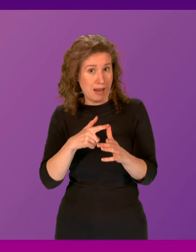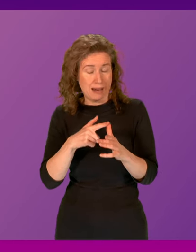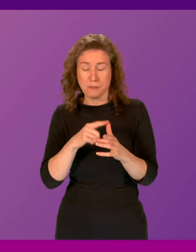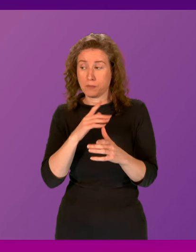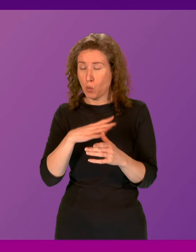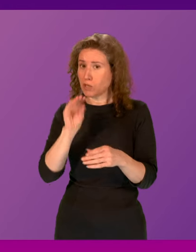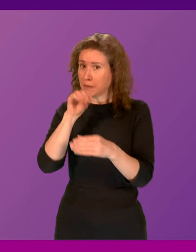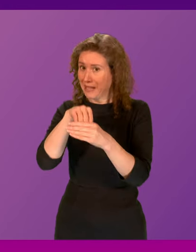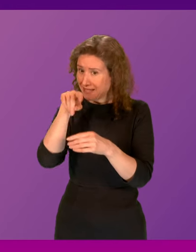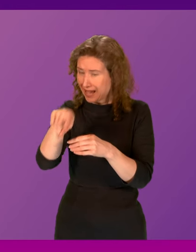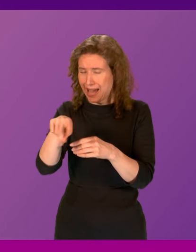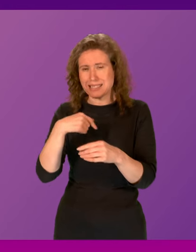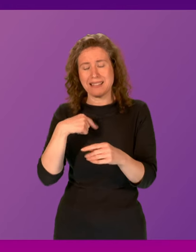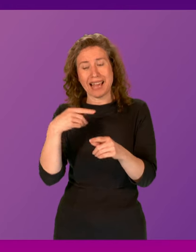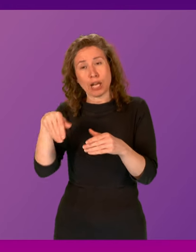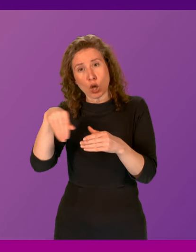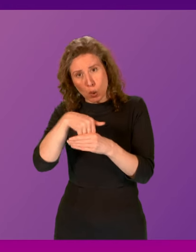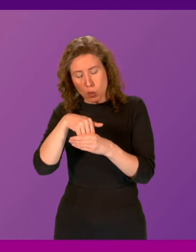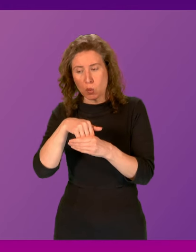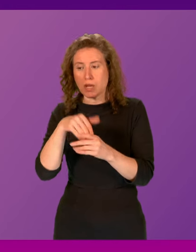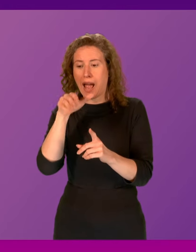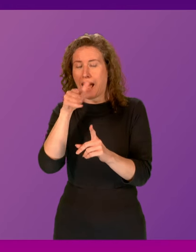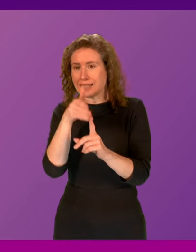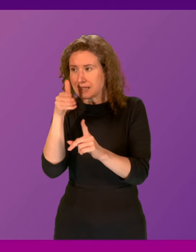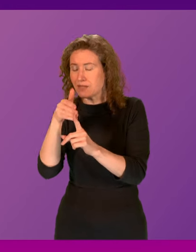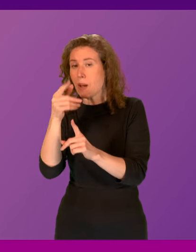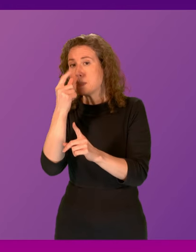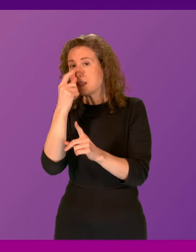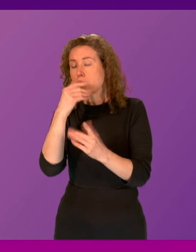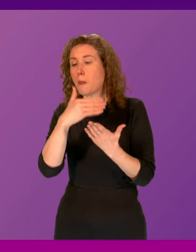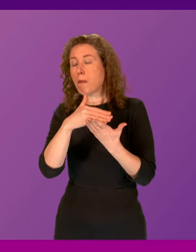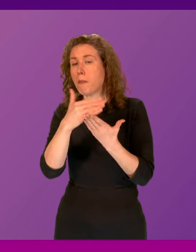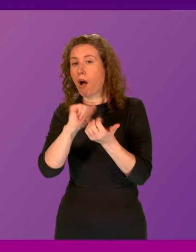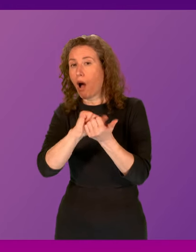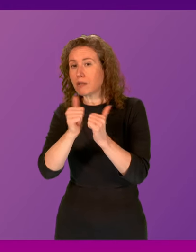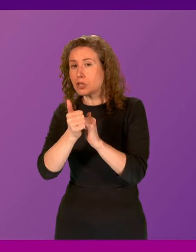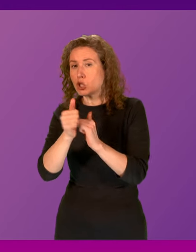think he would welcome, identifying potential partnership funds to deliver it?